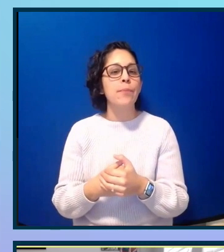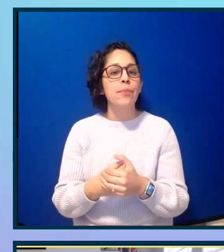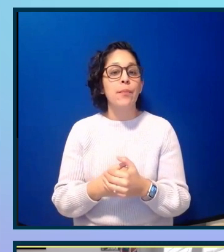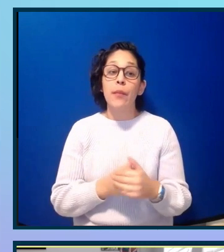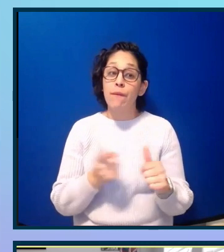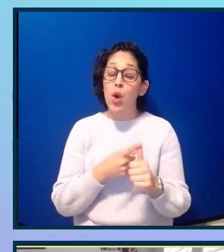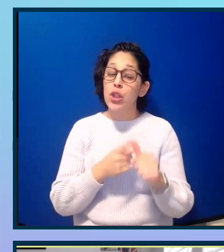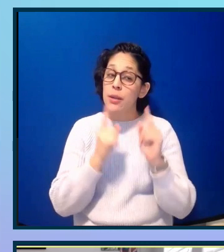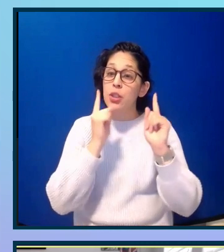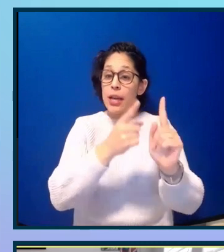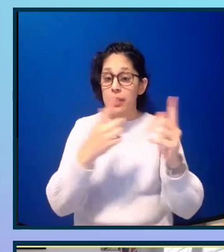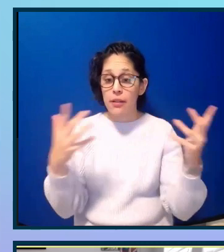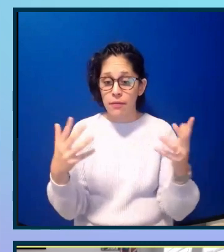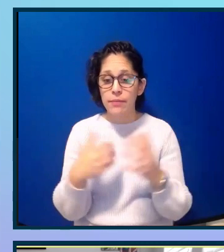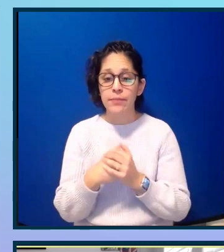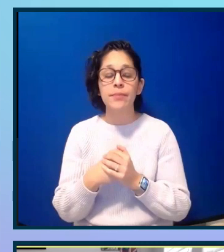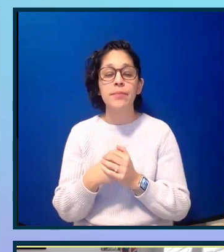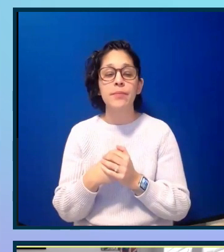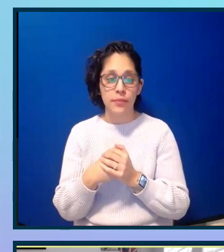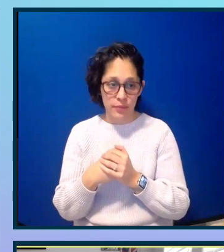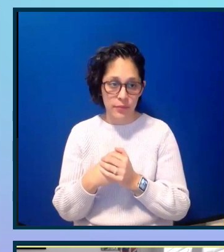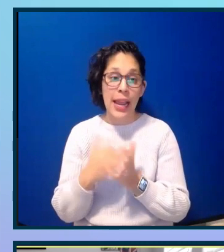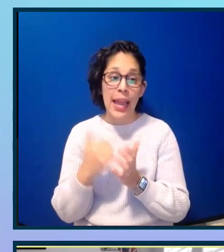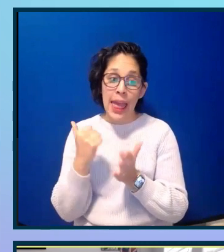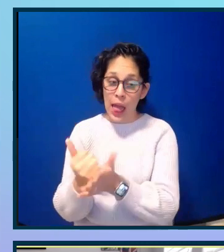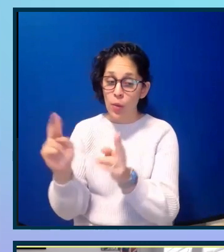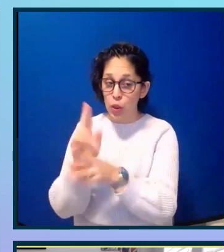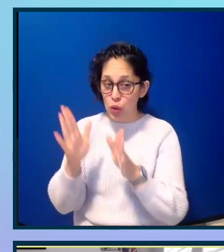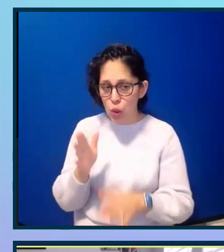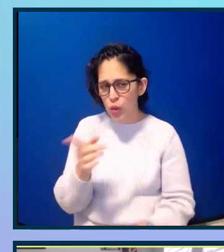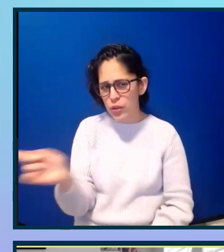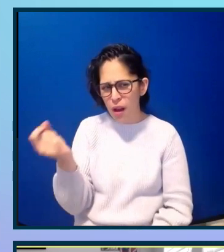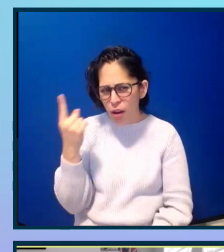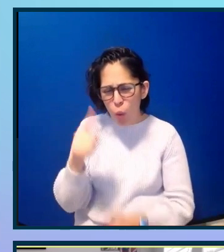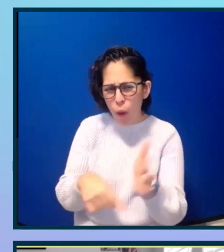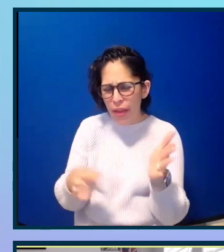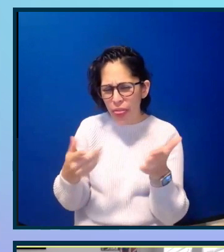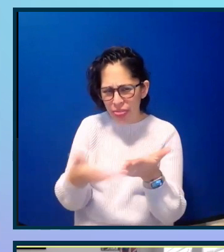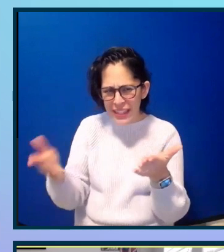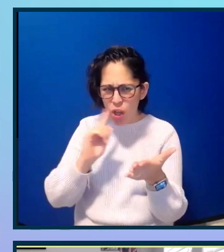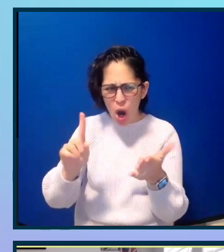So the first objective that we have is help users understand what things are and how to use them.